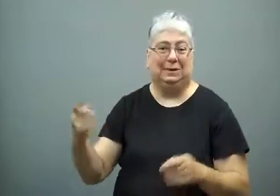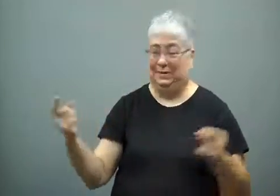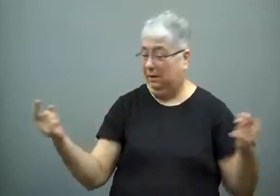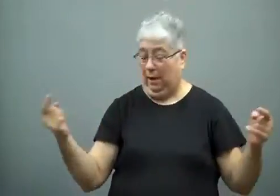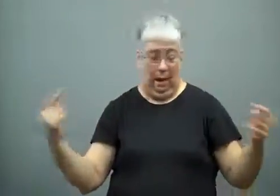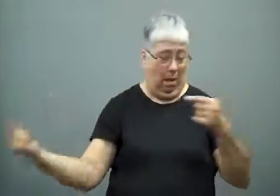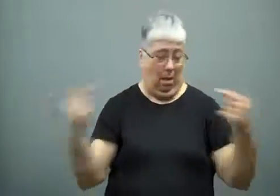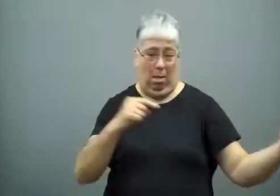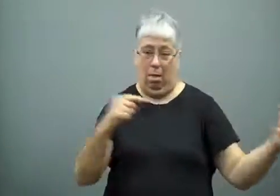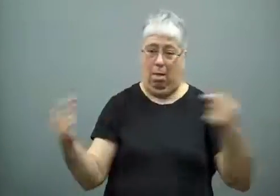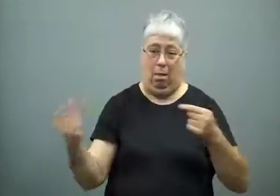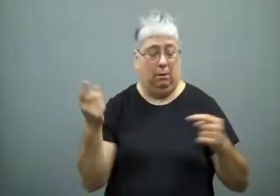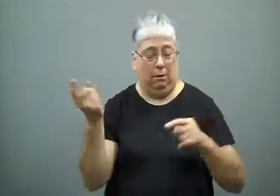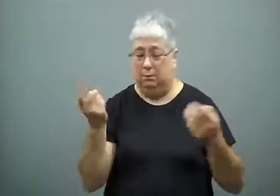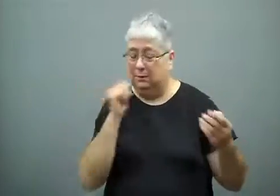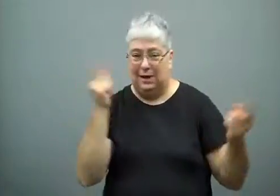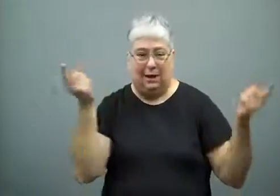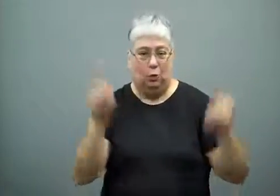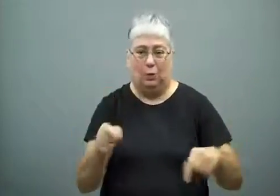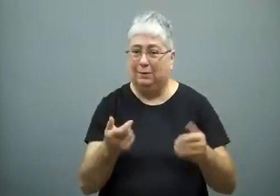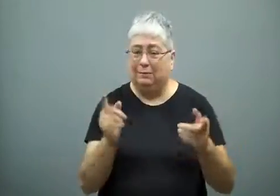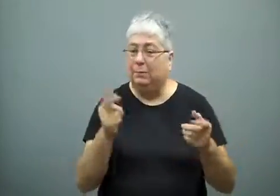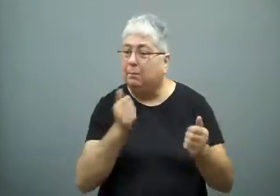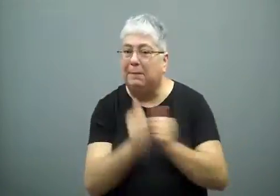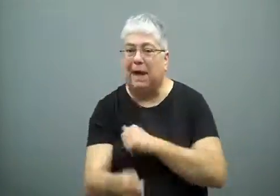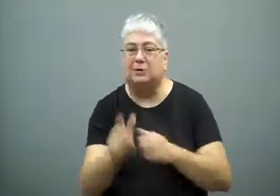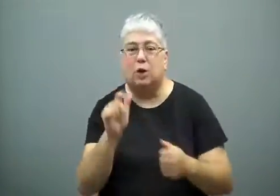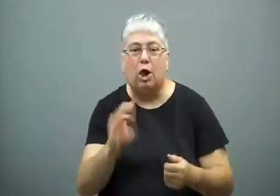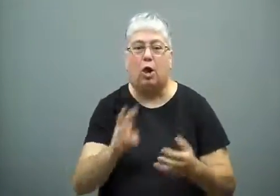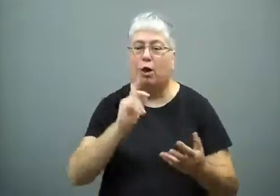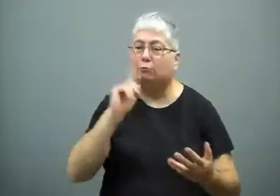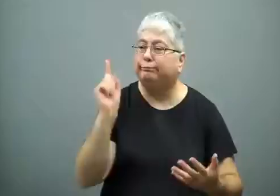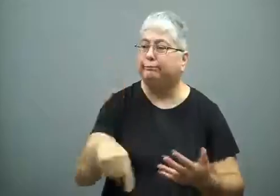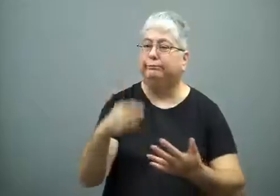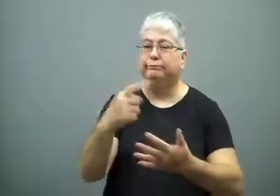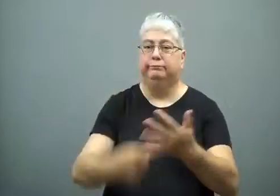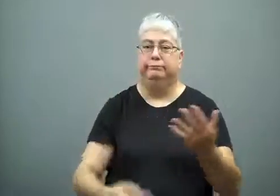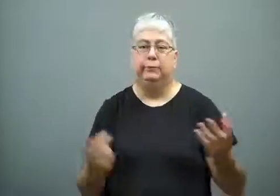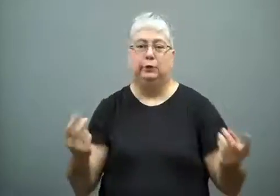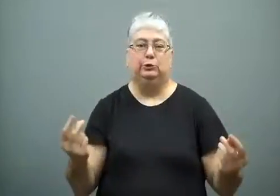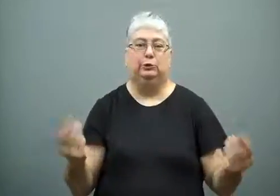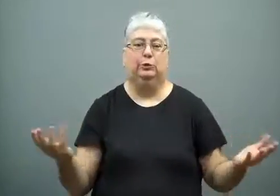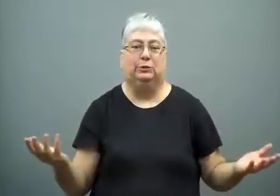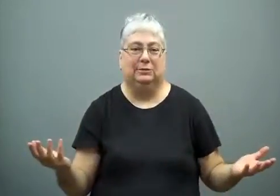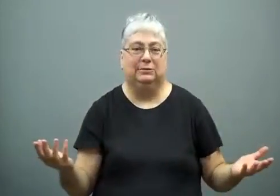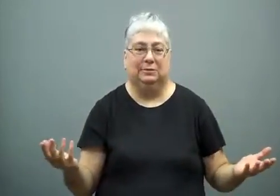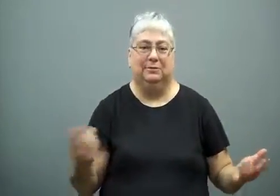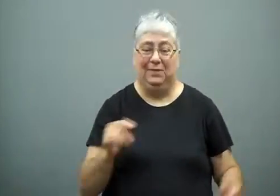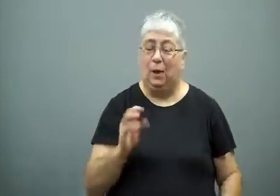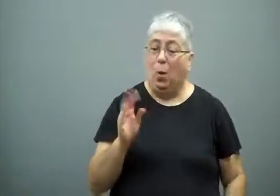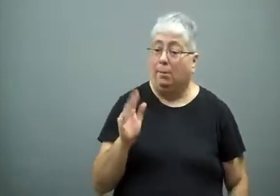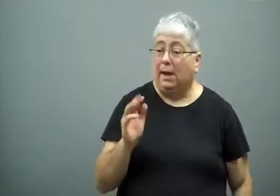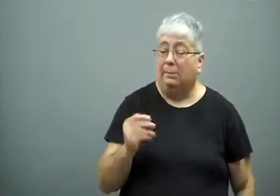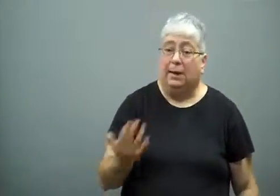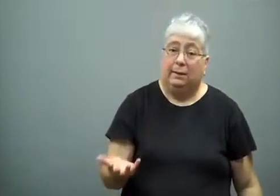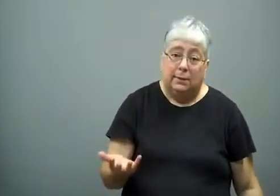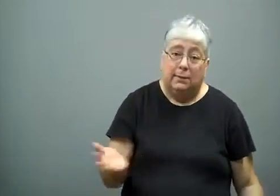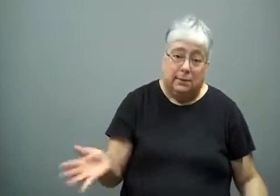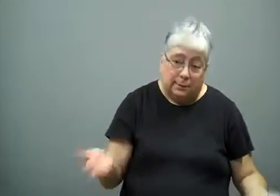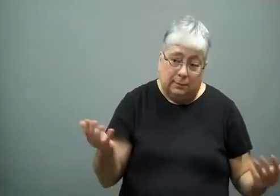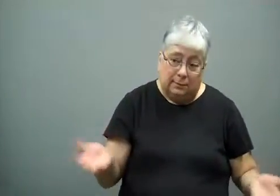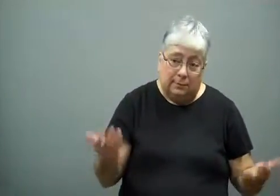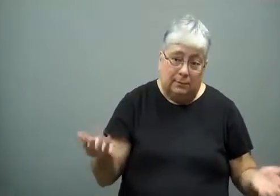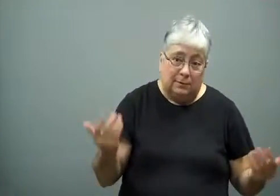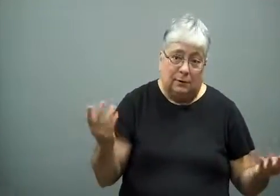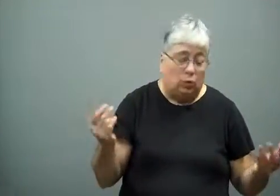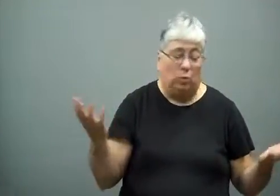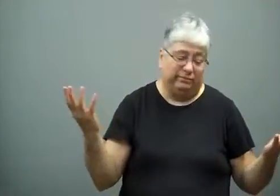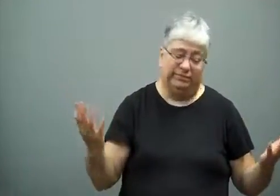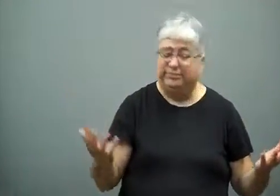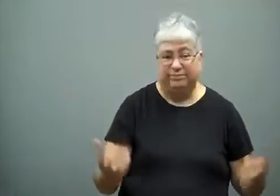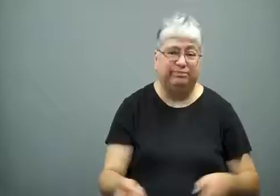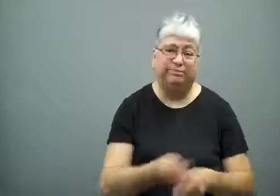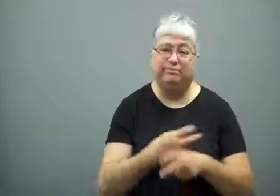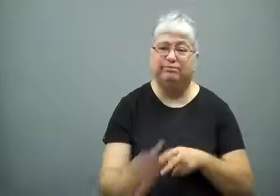The two sides couldn't come to an agreement in order to pass laws or rules.